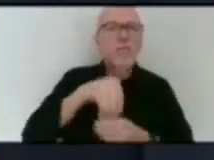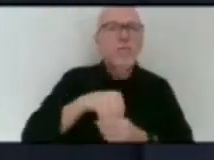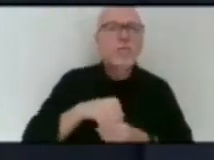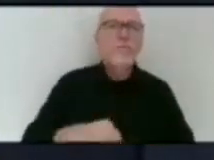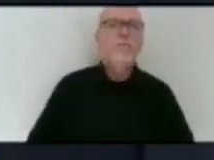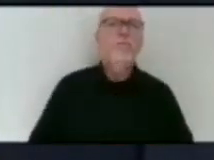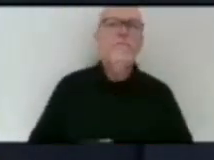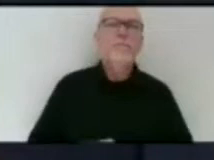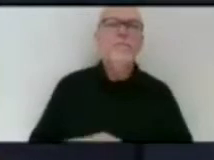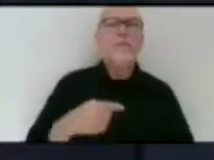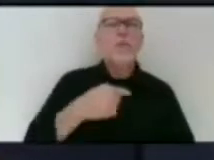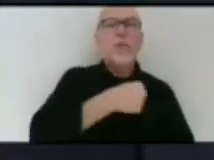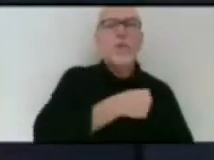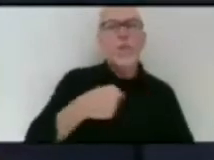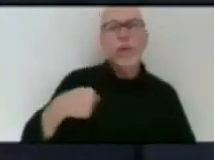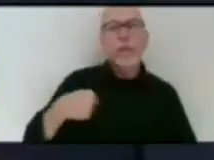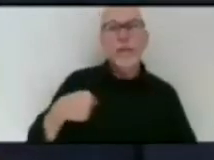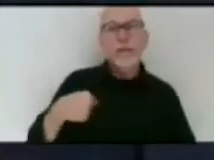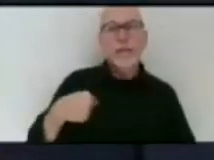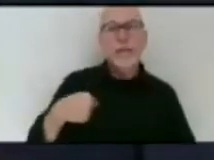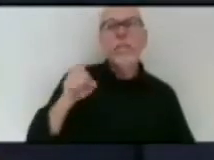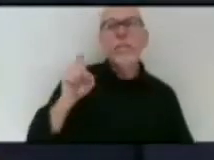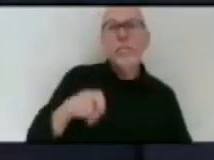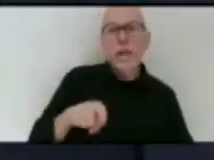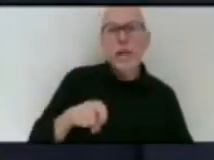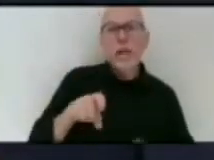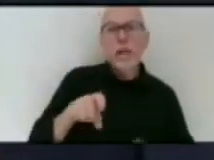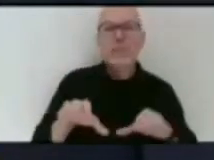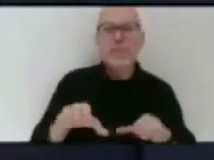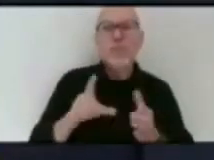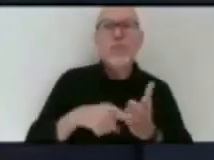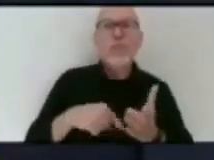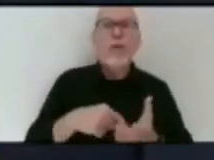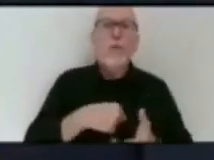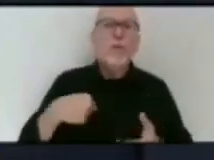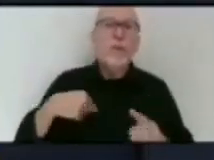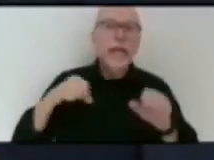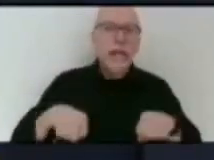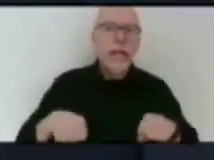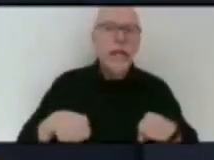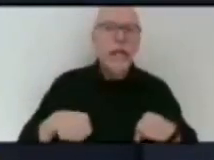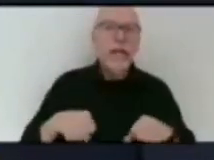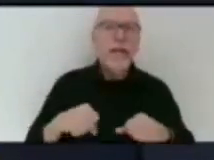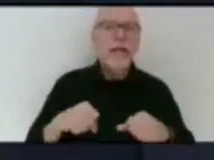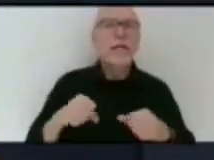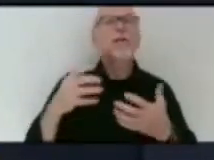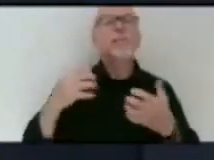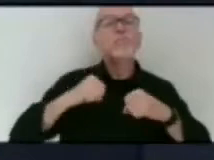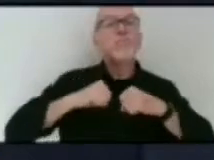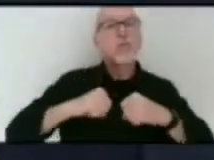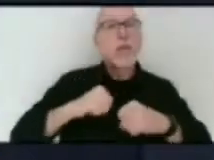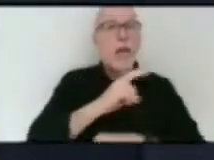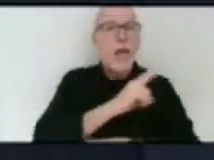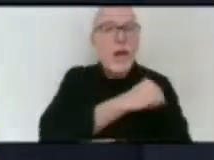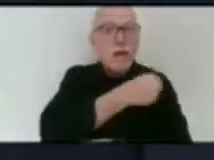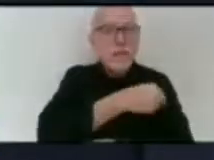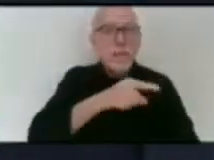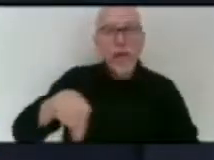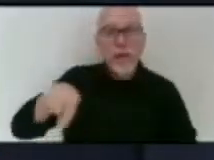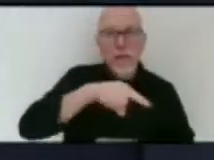We must do all we can to protect our hospital capacity so they can protect